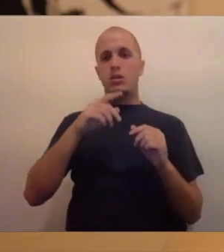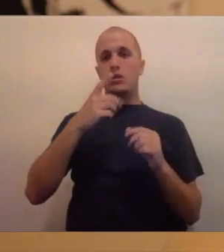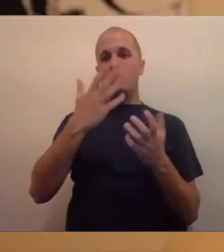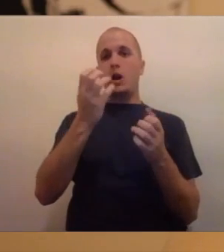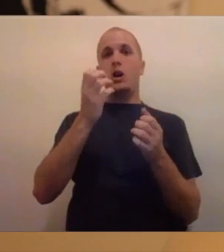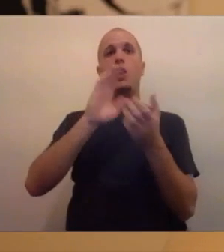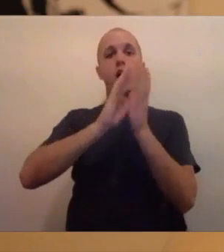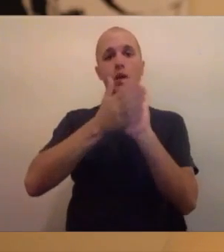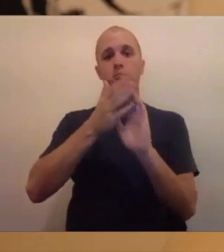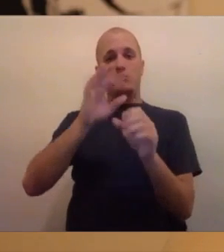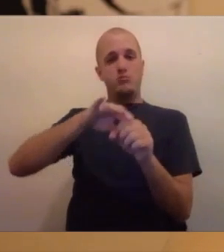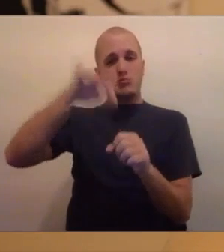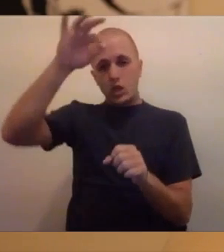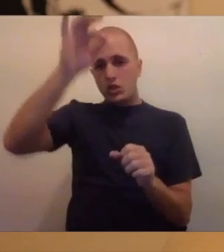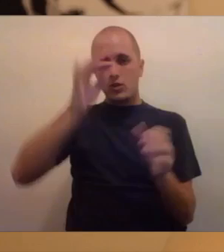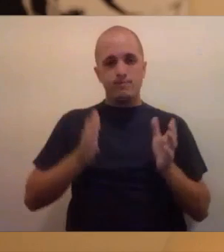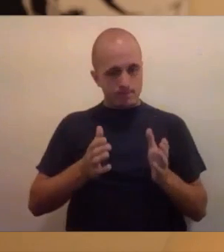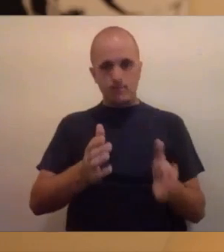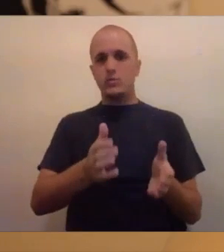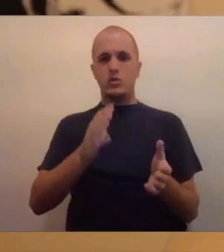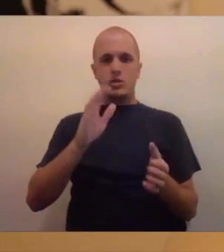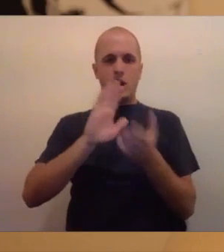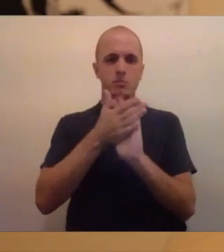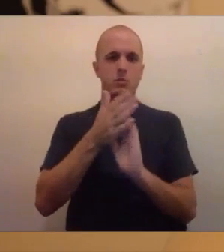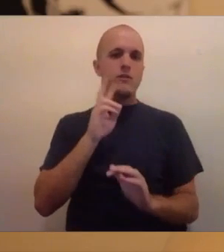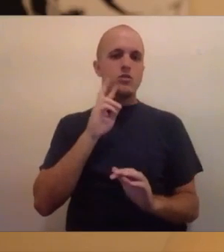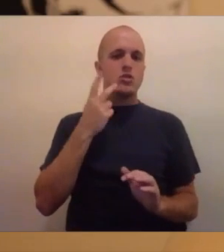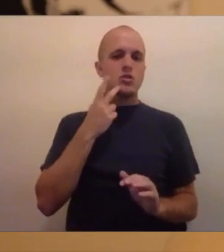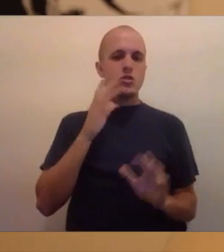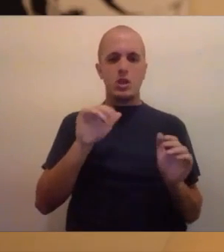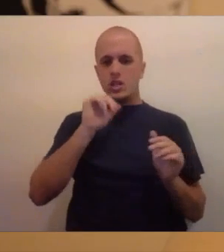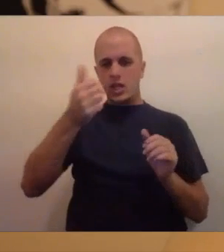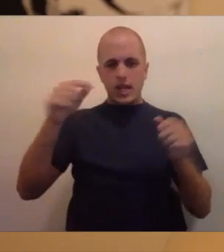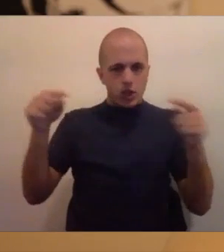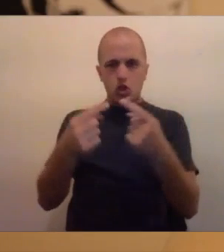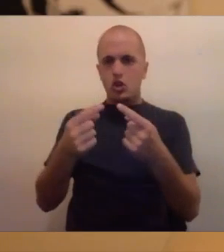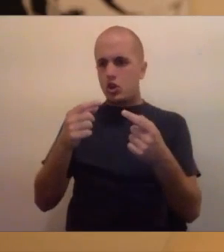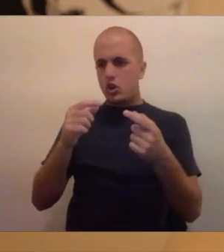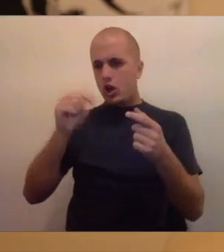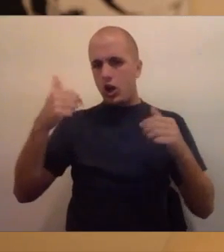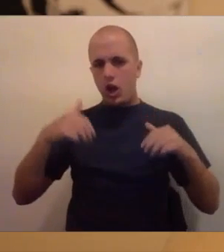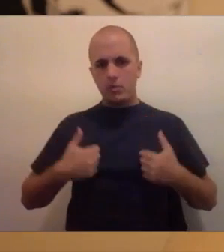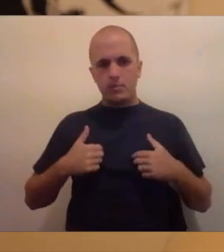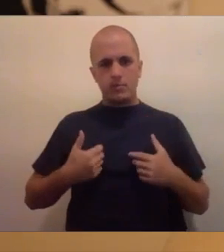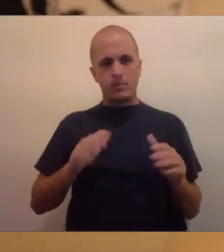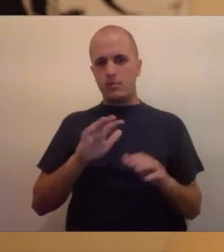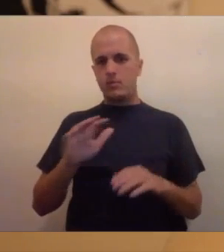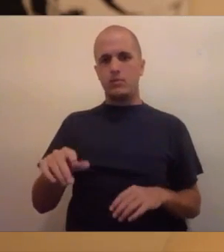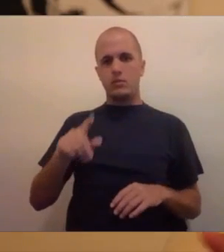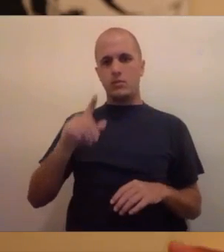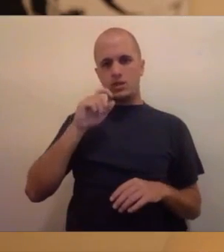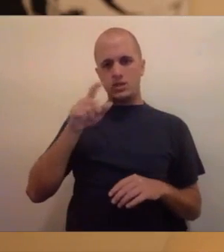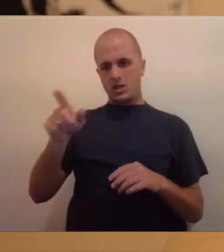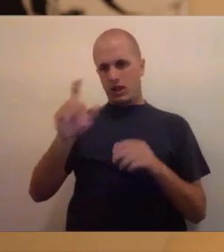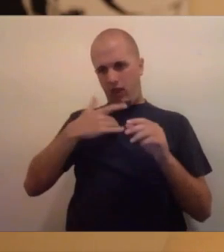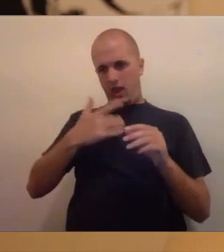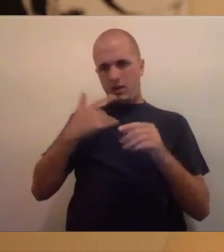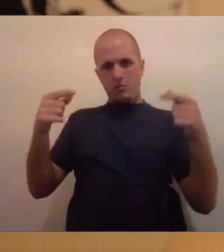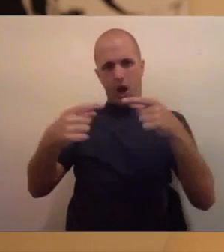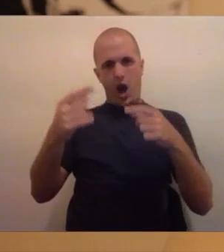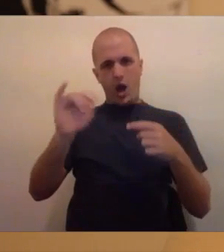to be vegetarian. At least don't harm or hurt animals; they feel pain as you feel pain.